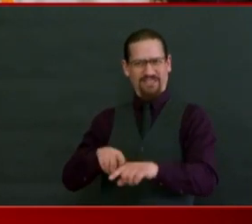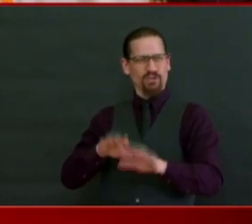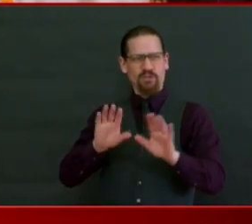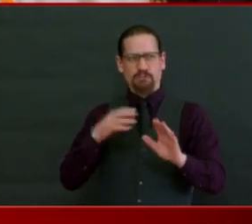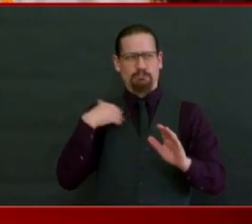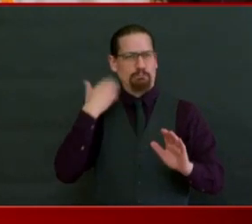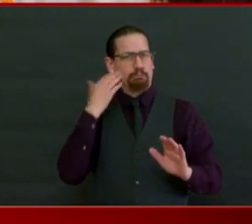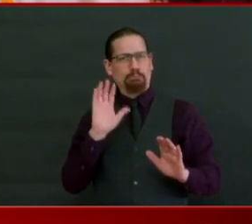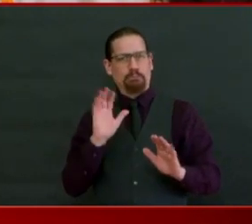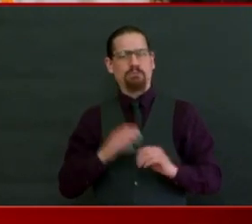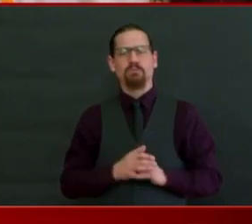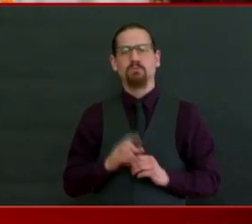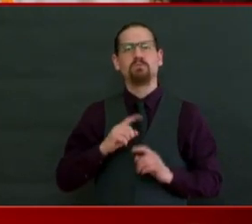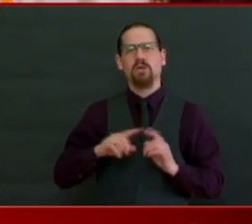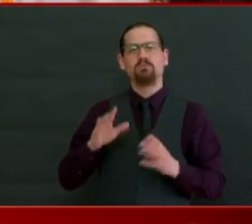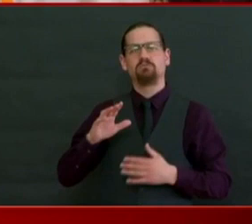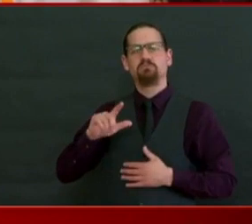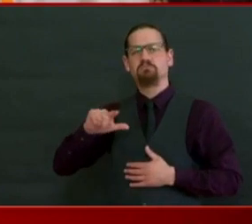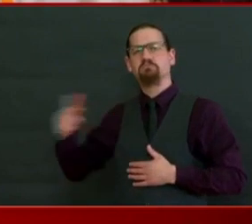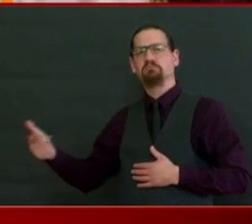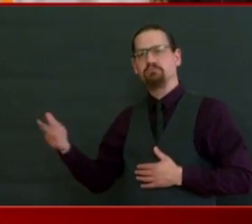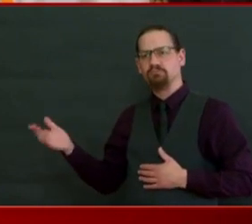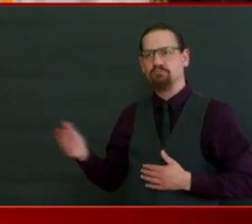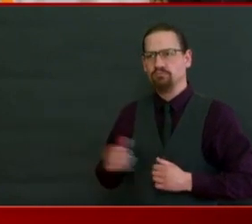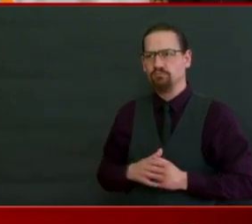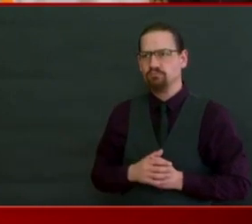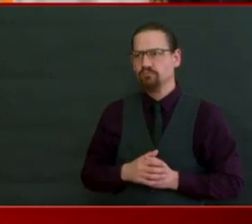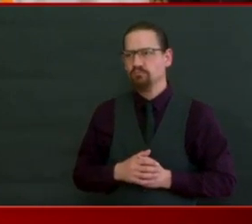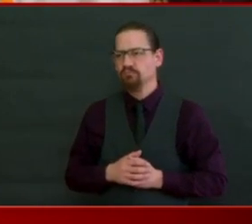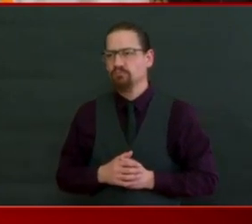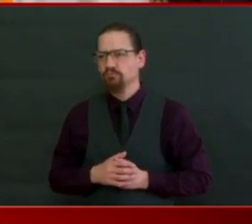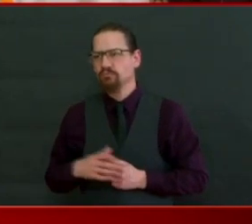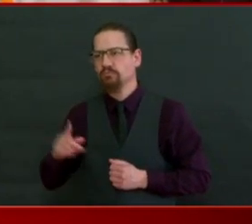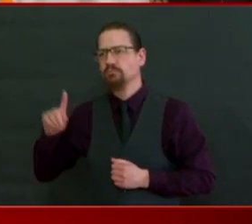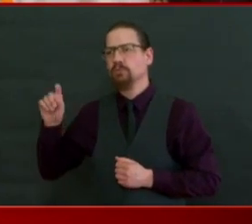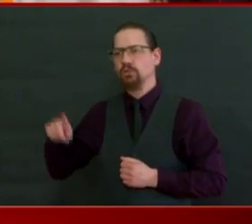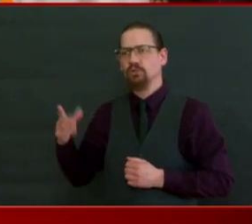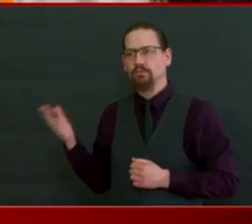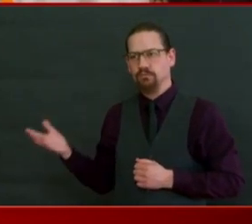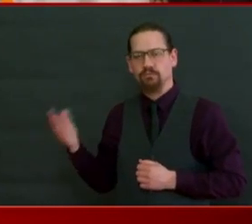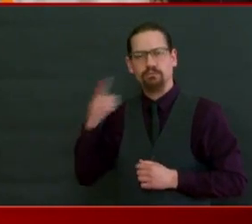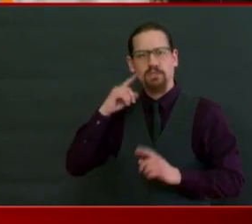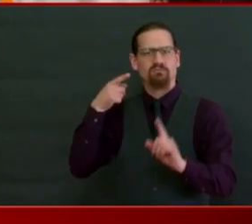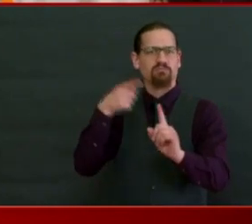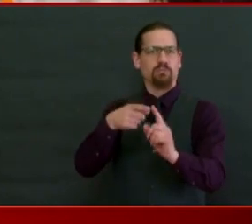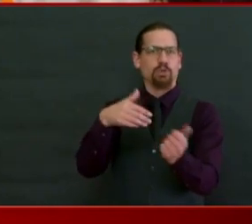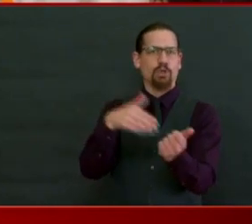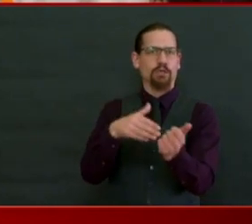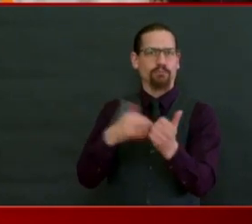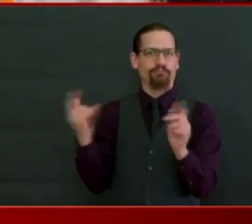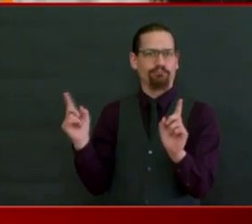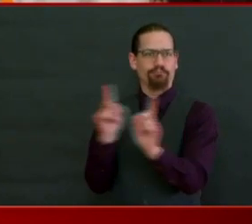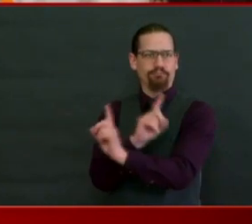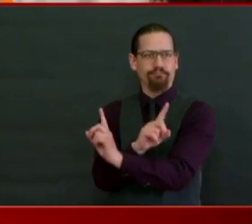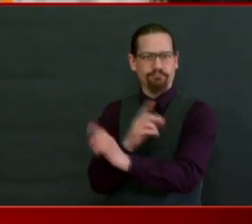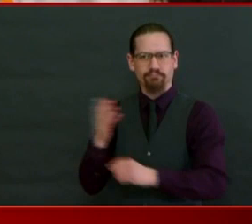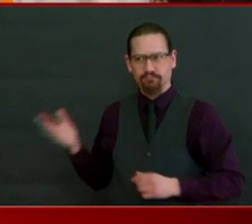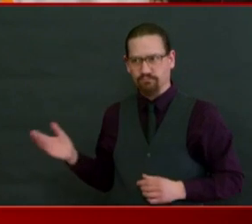AND GET YOU AN ANSWER. NEXT QUESTION IS FROM THE RI